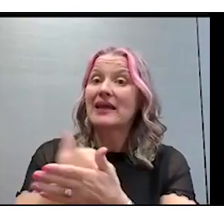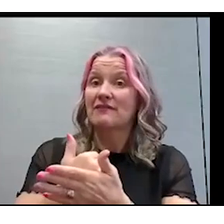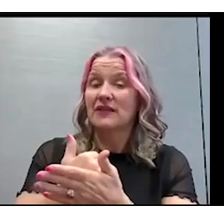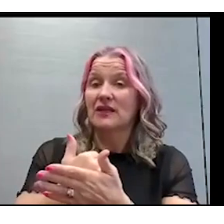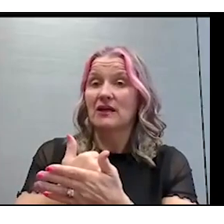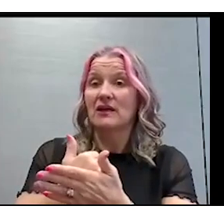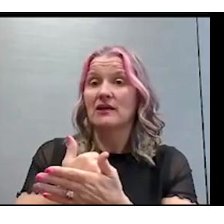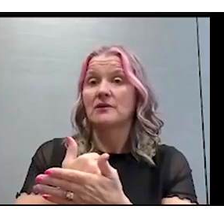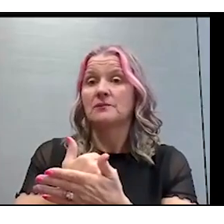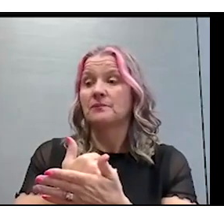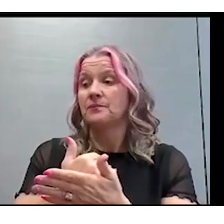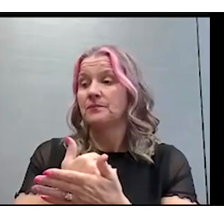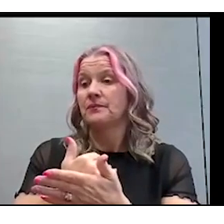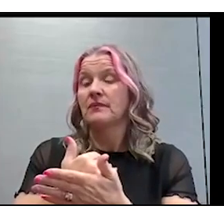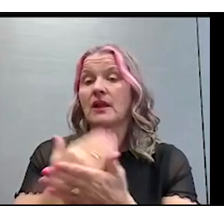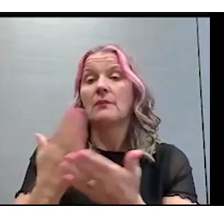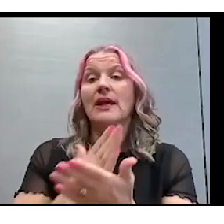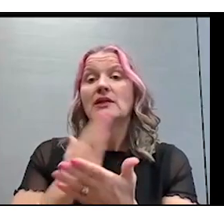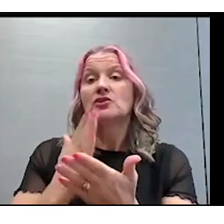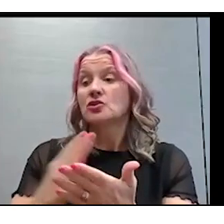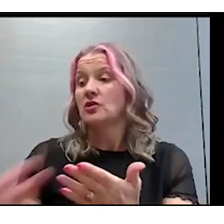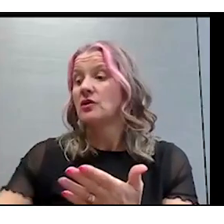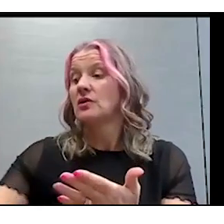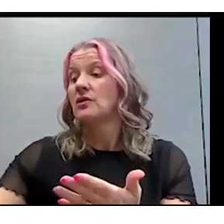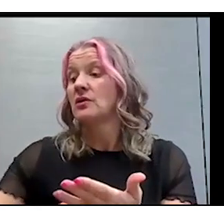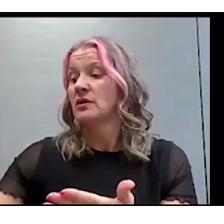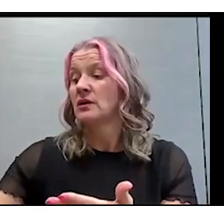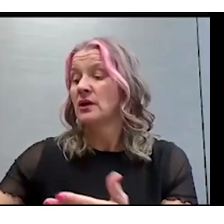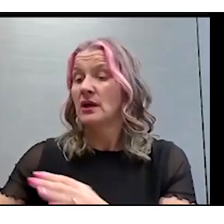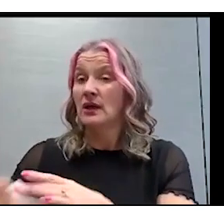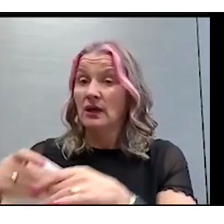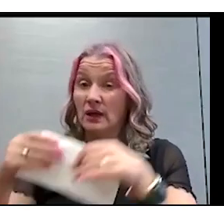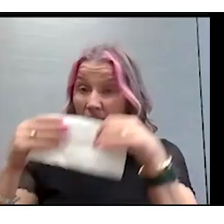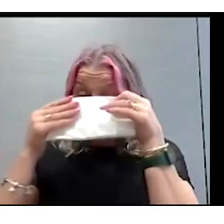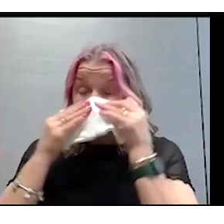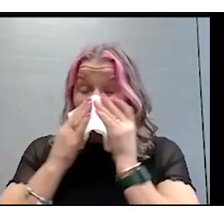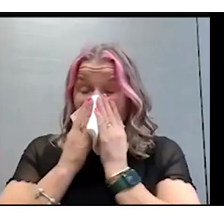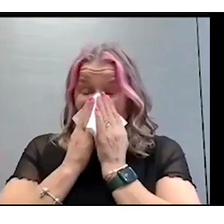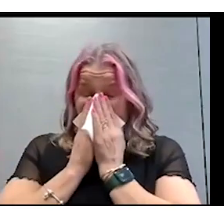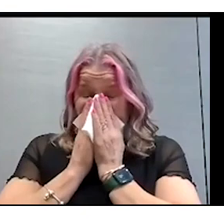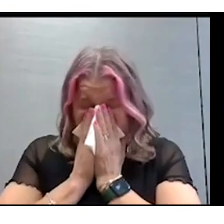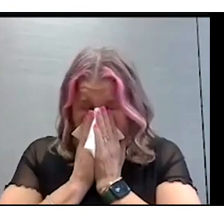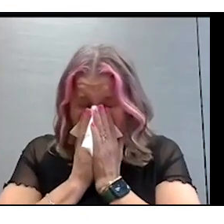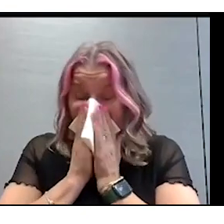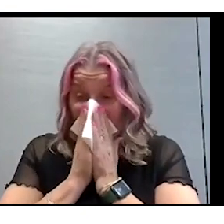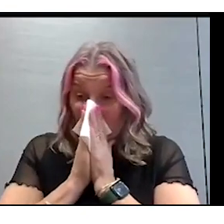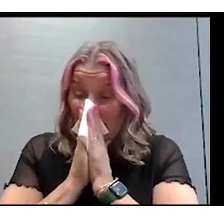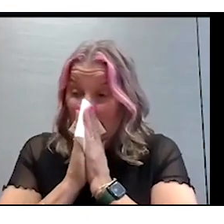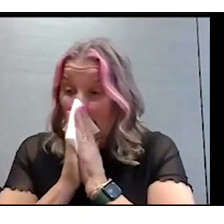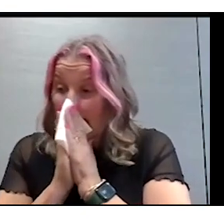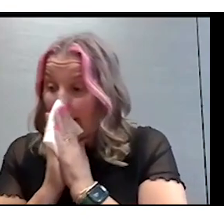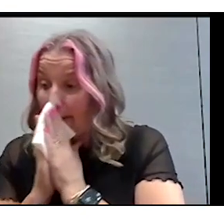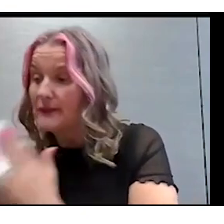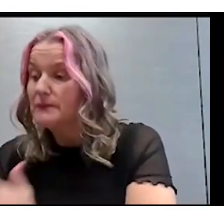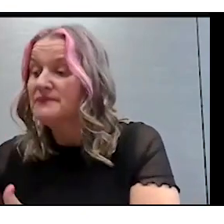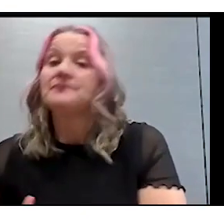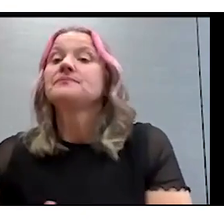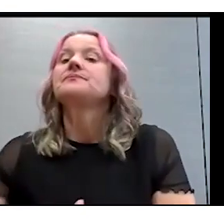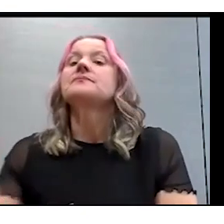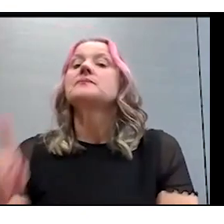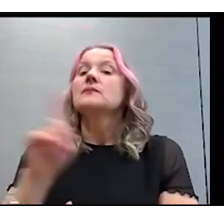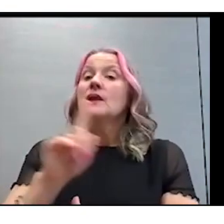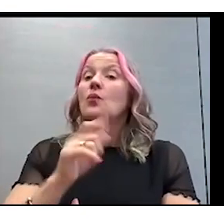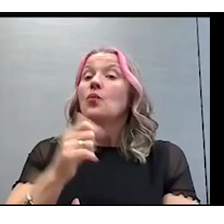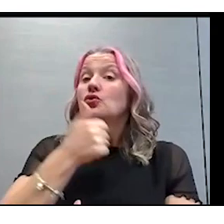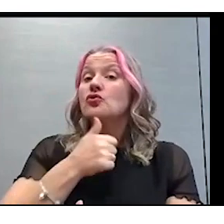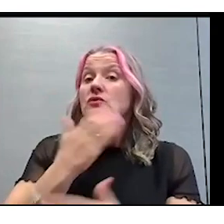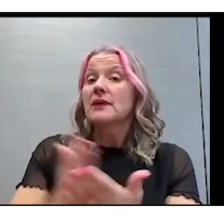Ensuring that what you use keeps your data secure must be on your side.